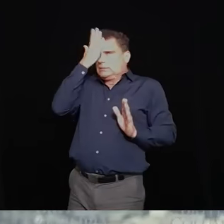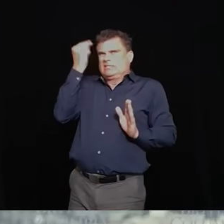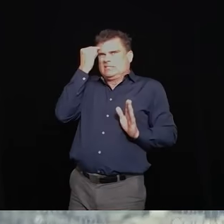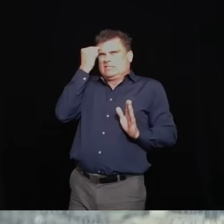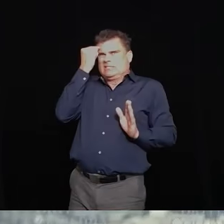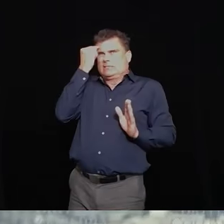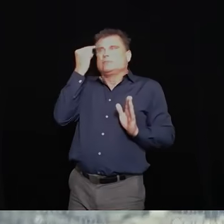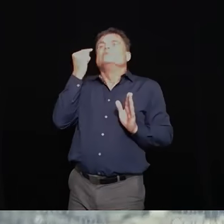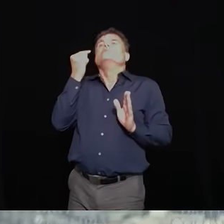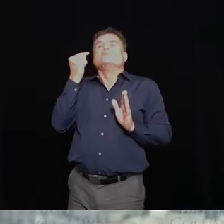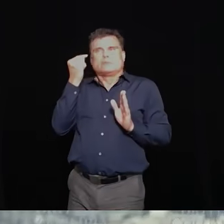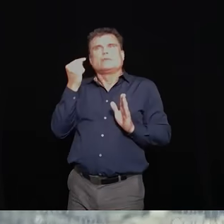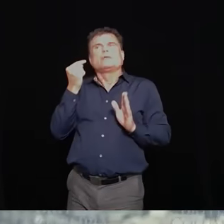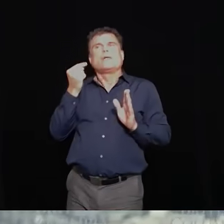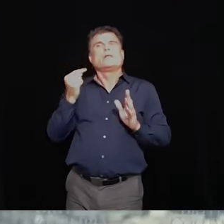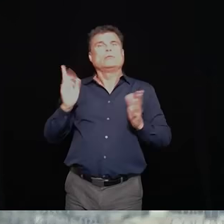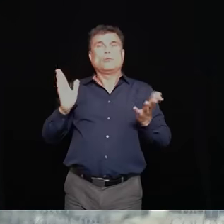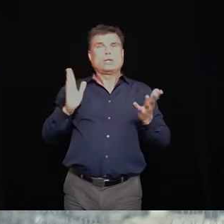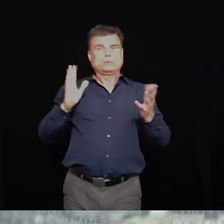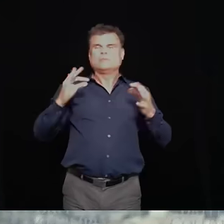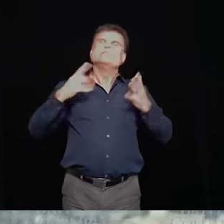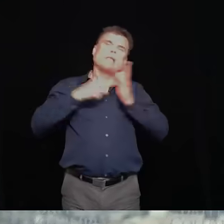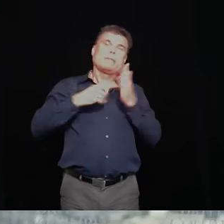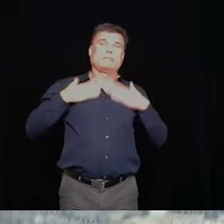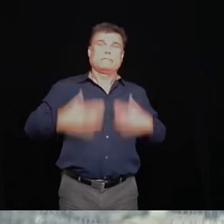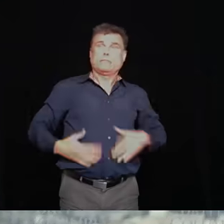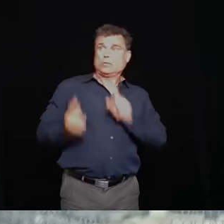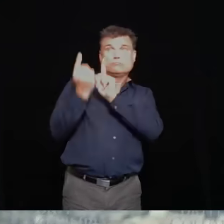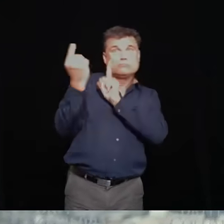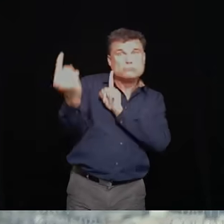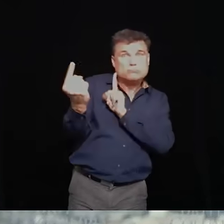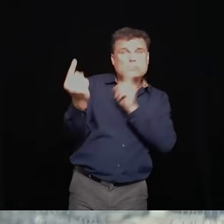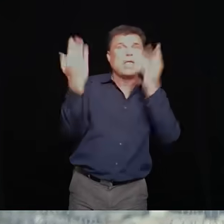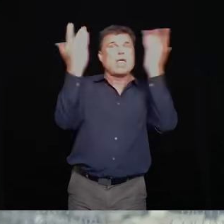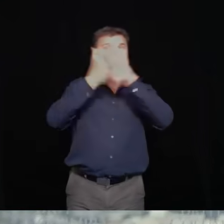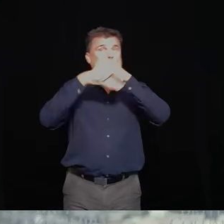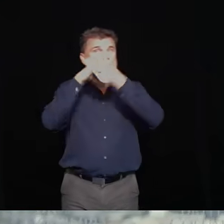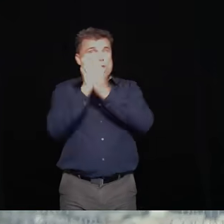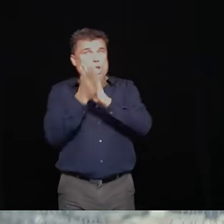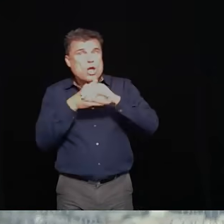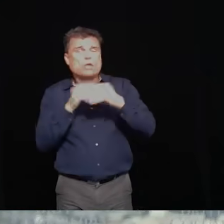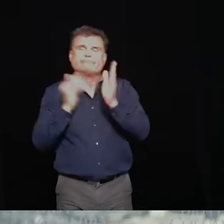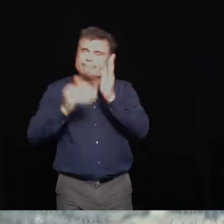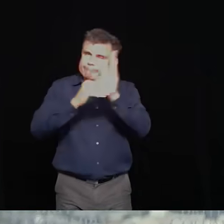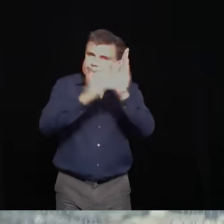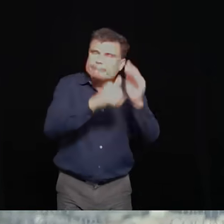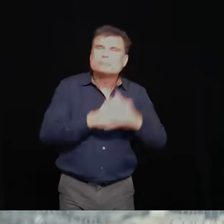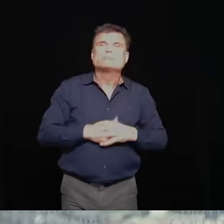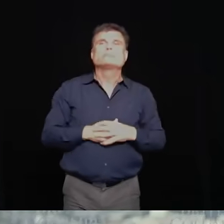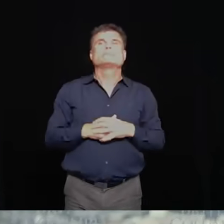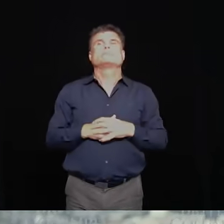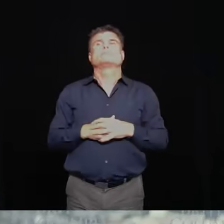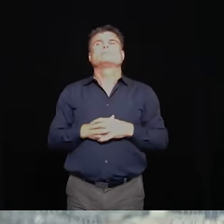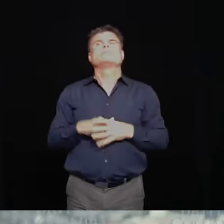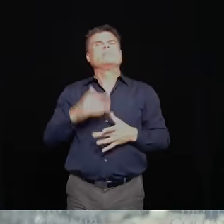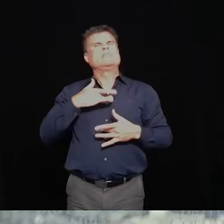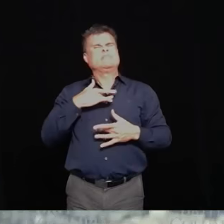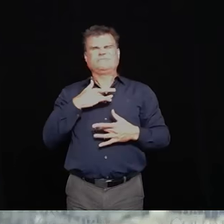I also wanted to note that today we have 34 people in Fraser health.